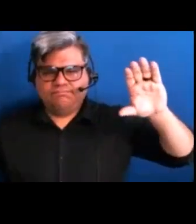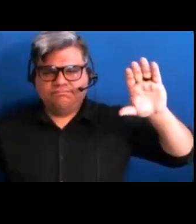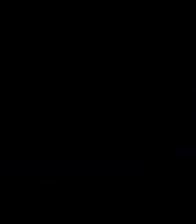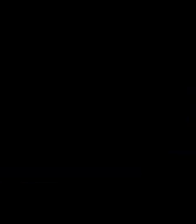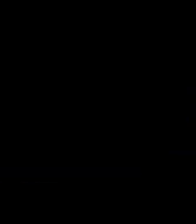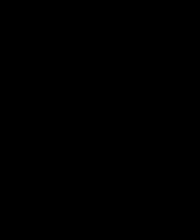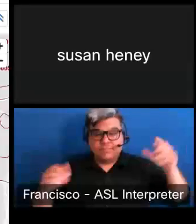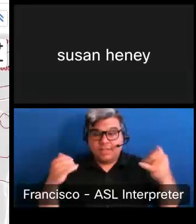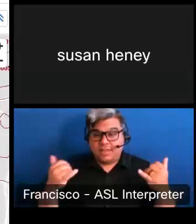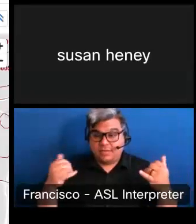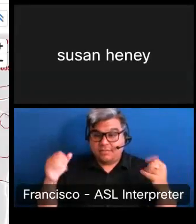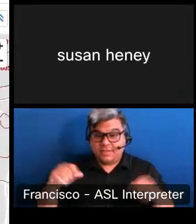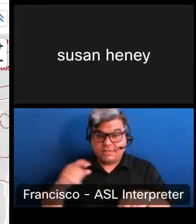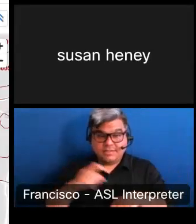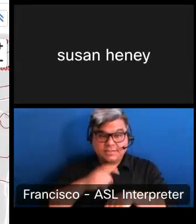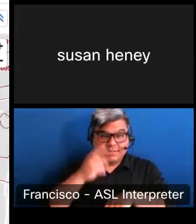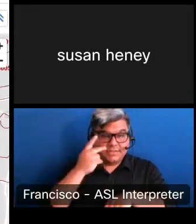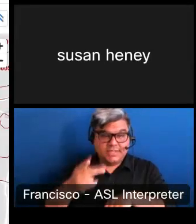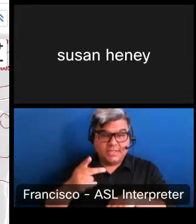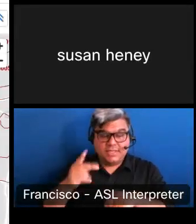Yes. Okay, we're back in. My apologies,